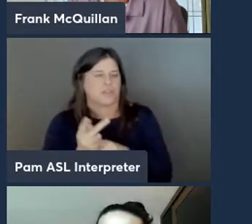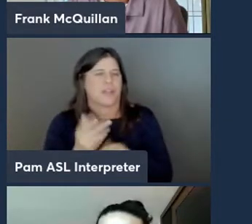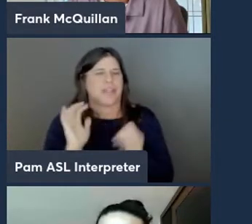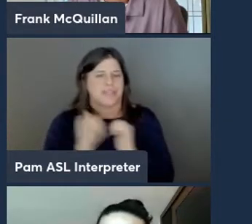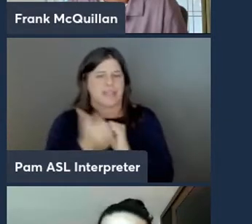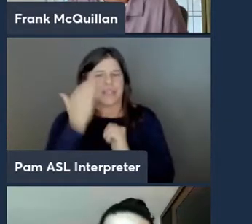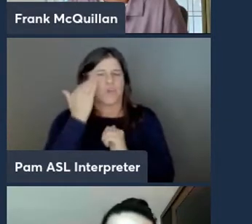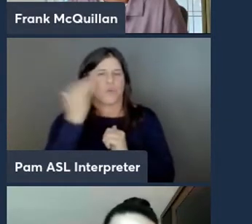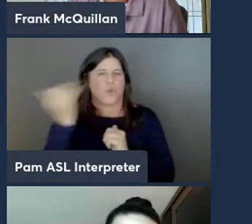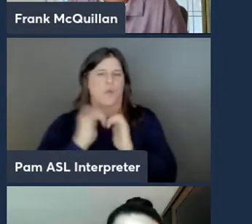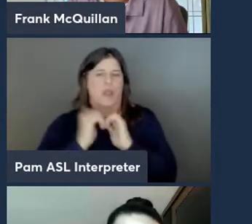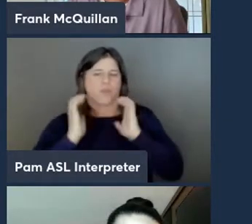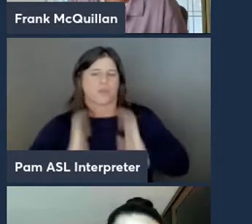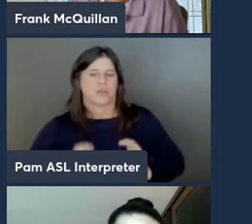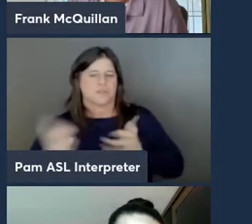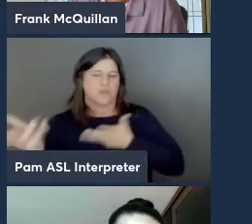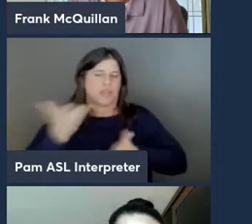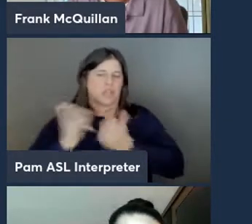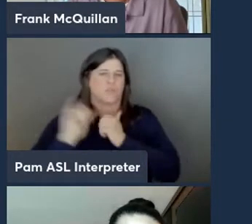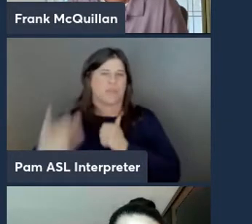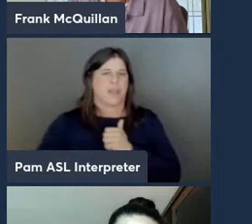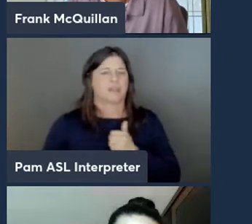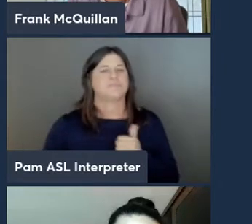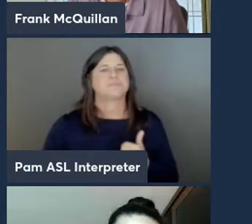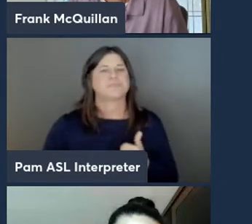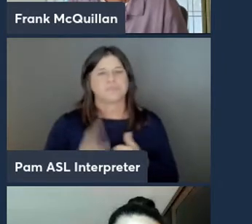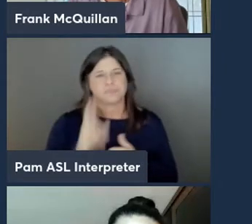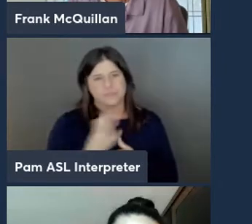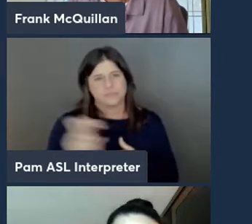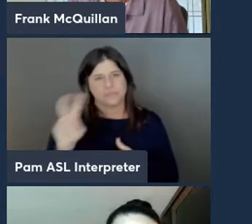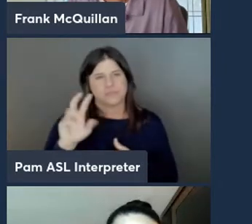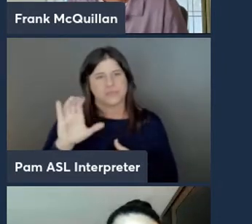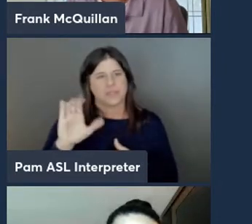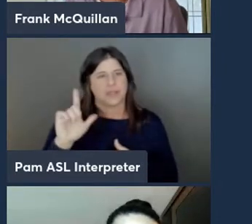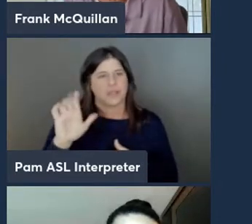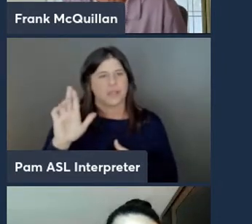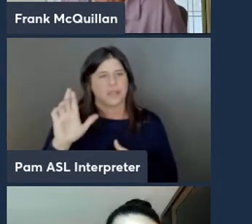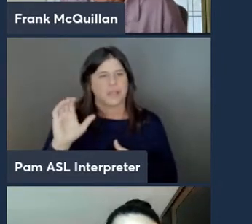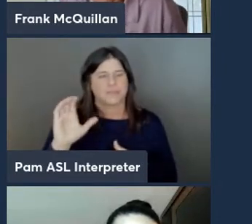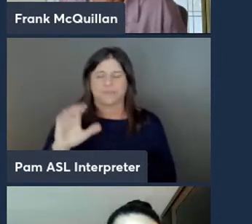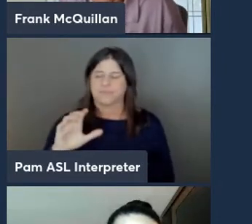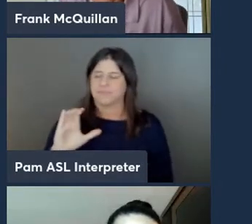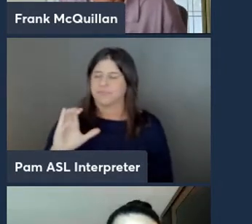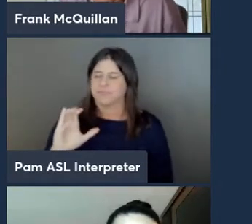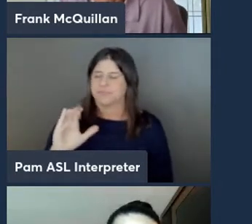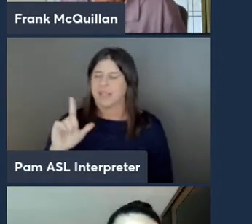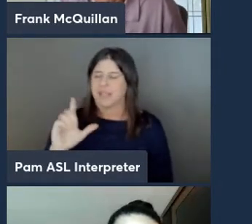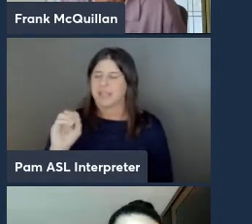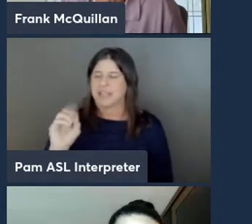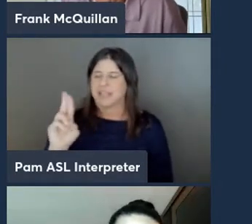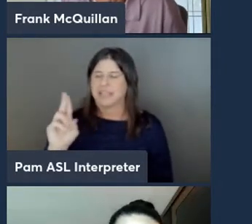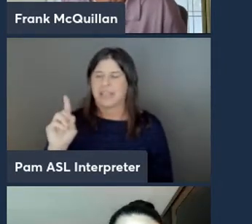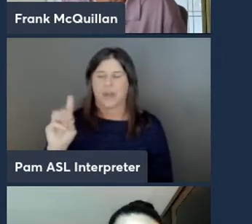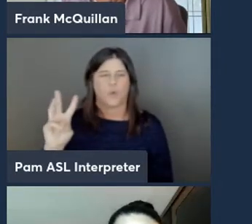engage with it. So we're gonna hop over to the CloudWatch console. You'll find Evidently on the left side of the CloudWatch